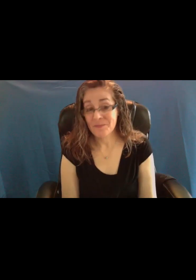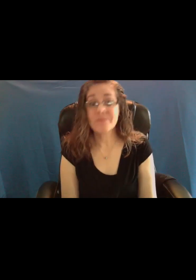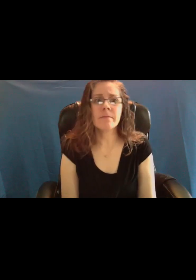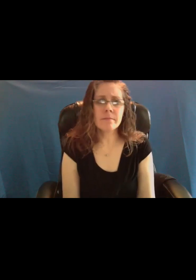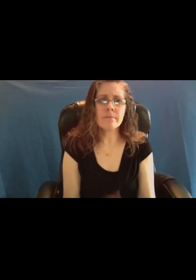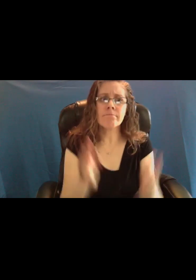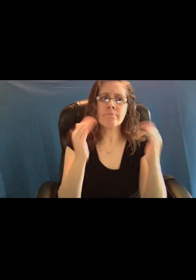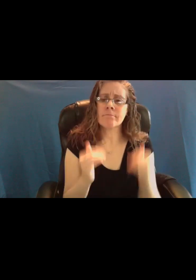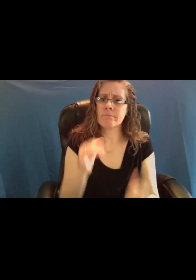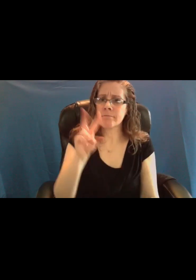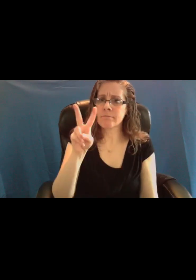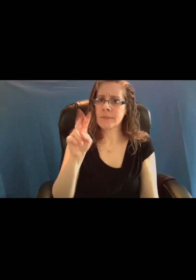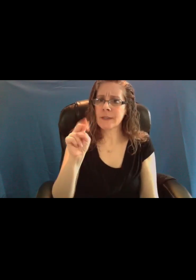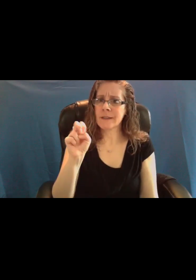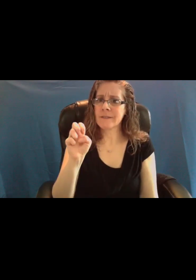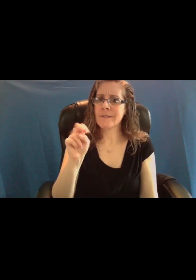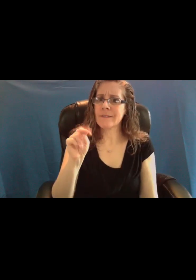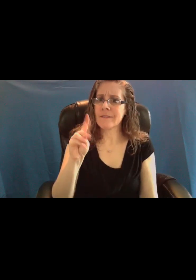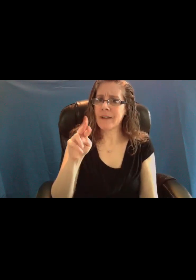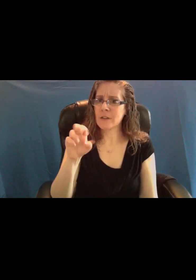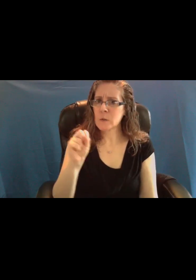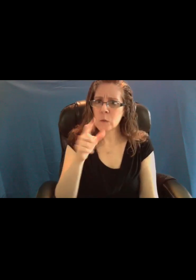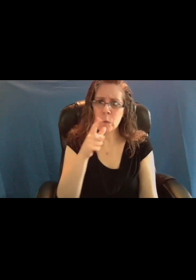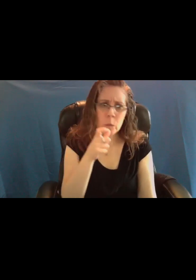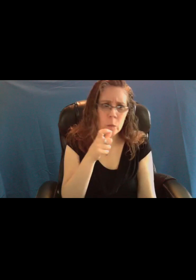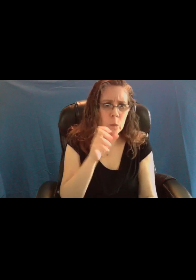to assist with making documents accessible if needed. And I'd